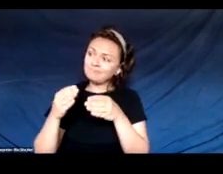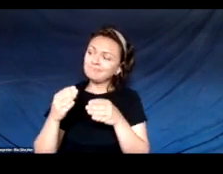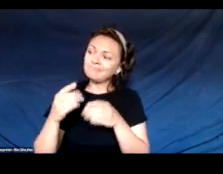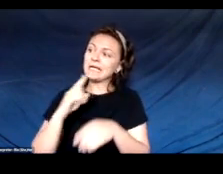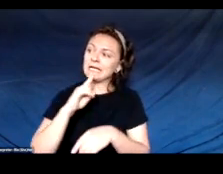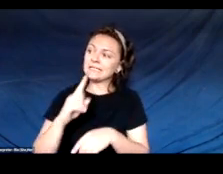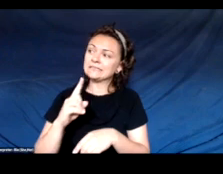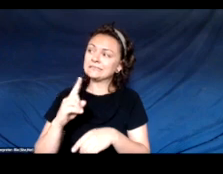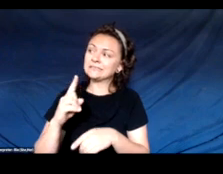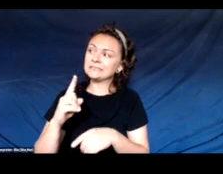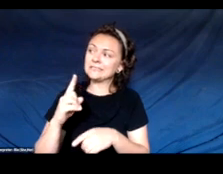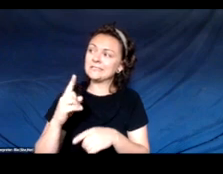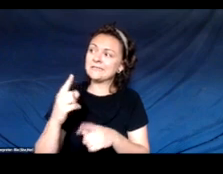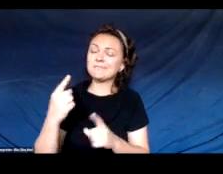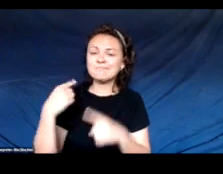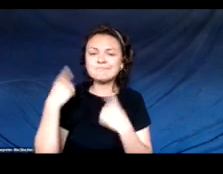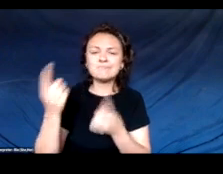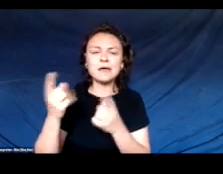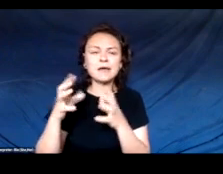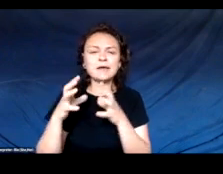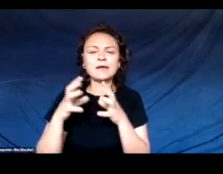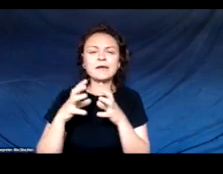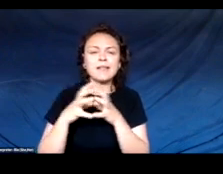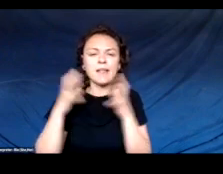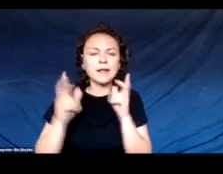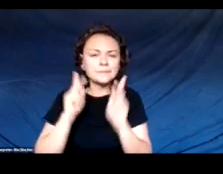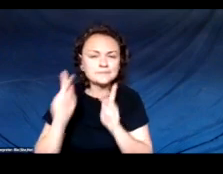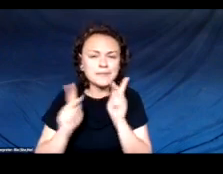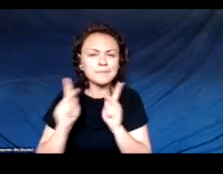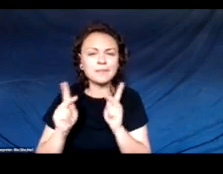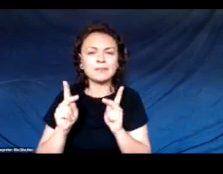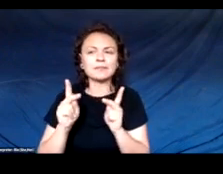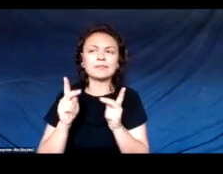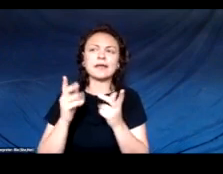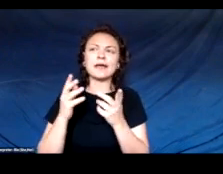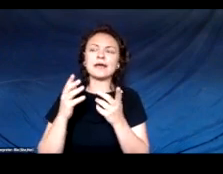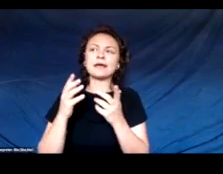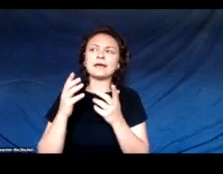A lot of people have been and especially nowadays,